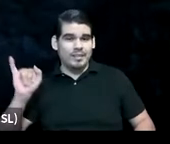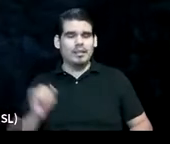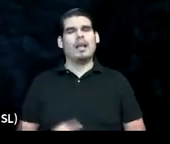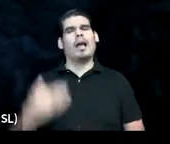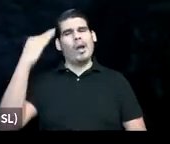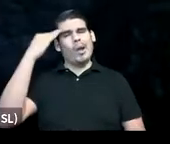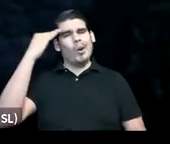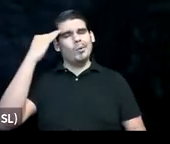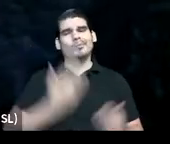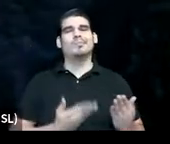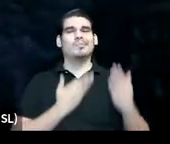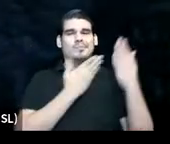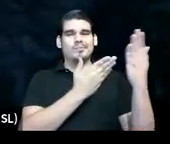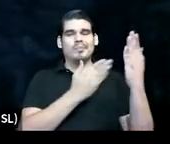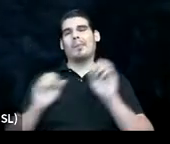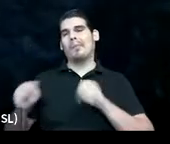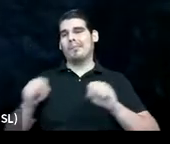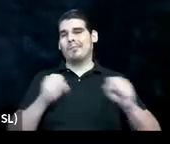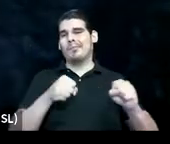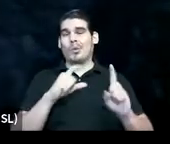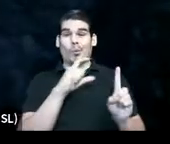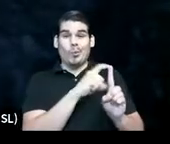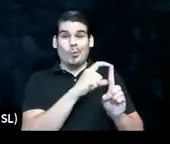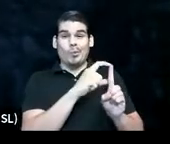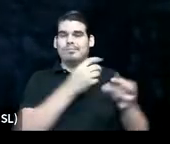aid so it does like scholarship and grant, grant the resolution